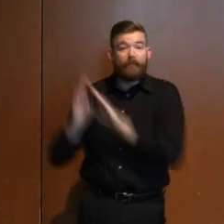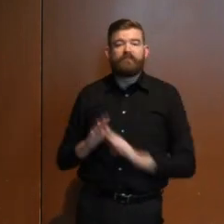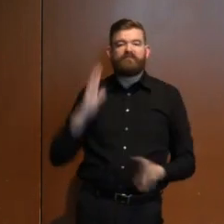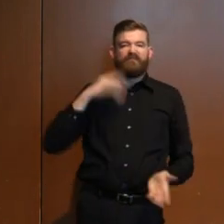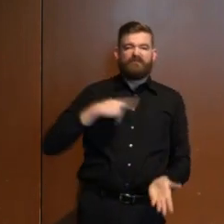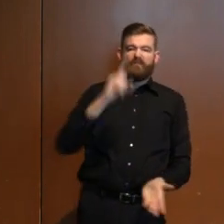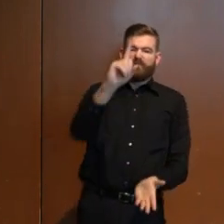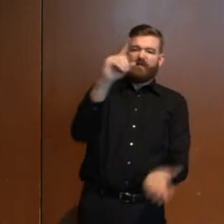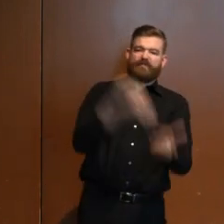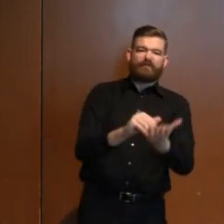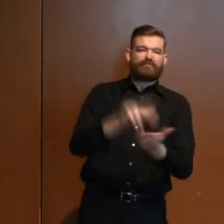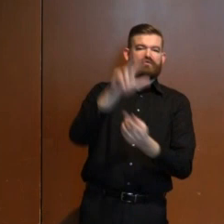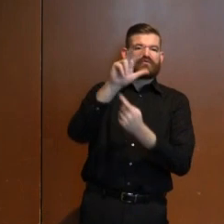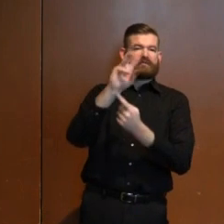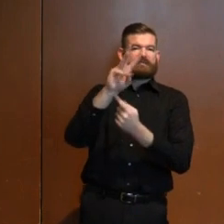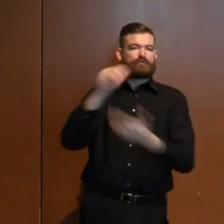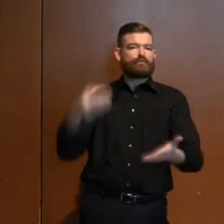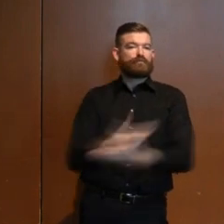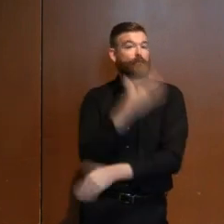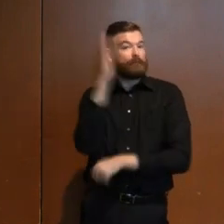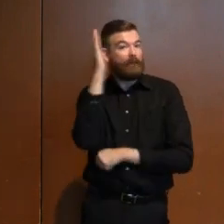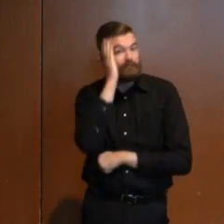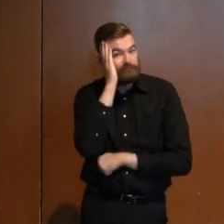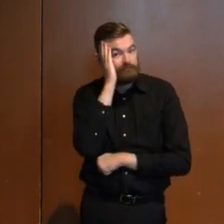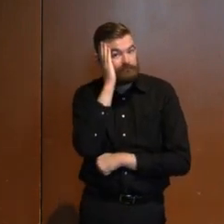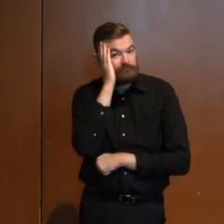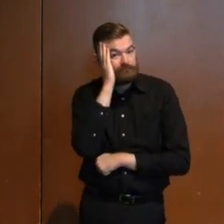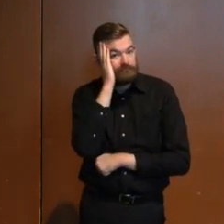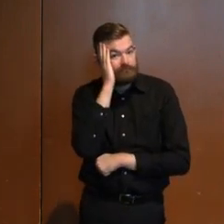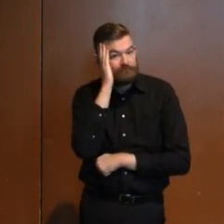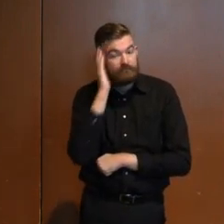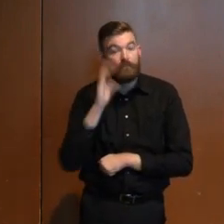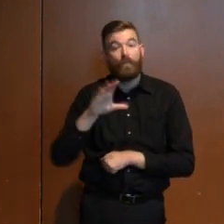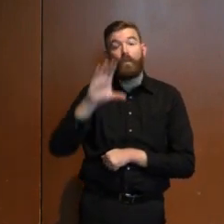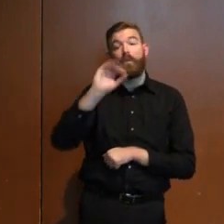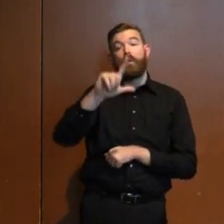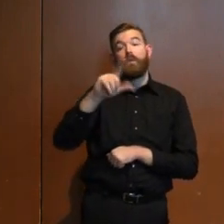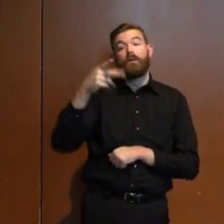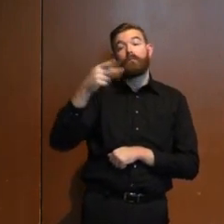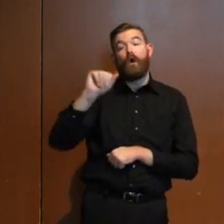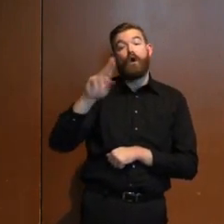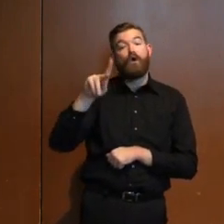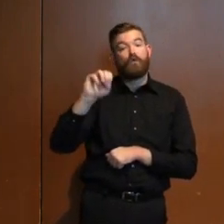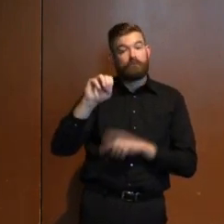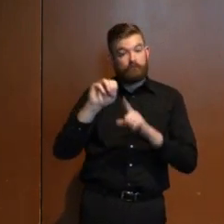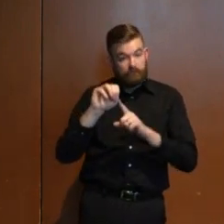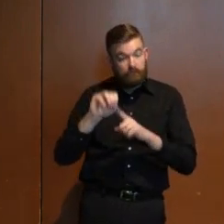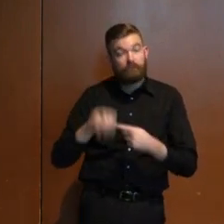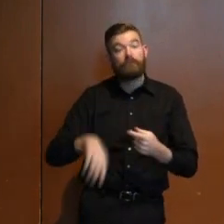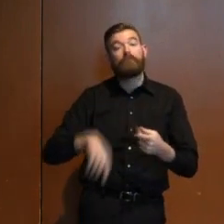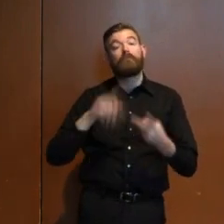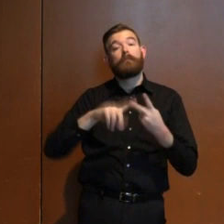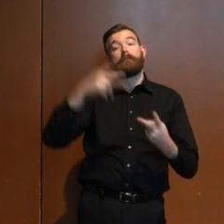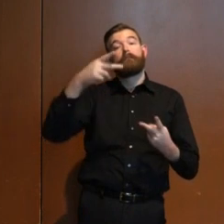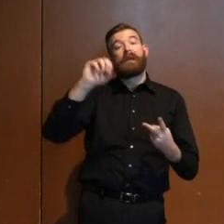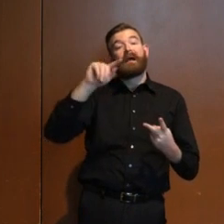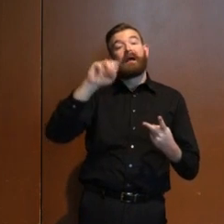ENTIRETY BACK INTO SERVICE. WE CAN BRING 1,360 NEW BEDS ONLINE. AND AGAIN THANKS TO COLONEL